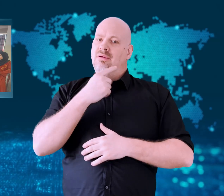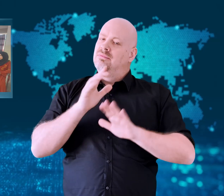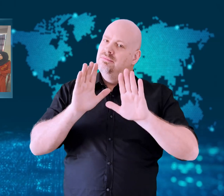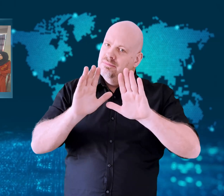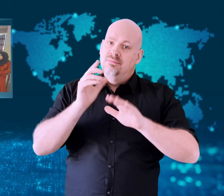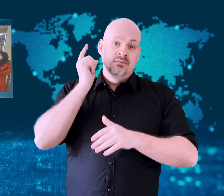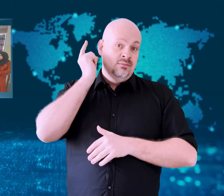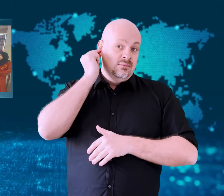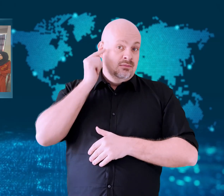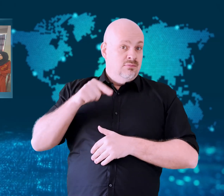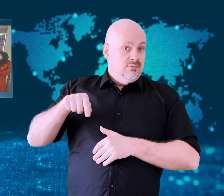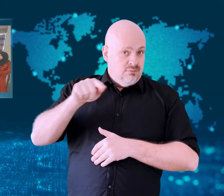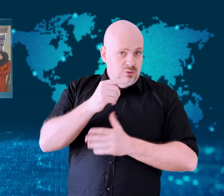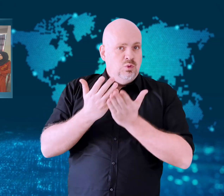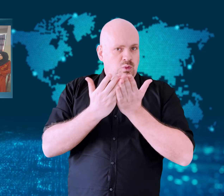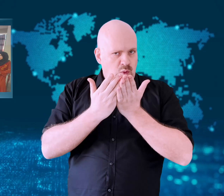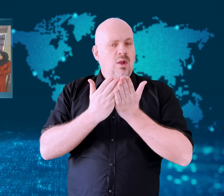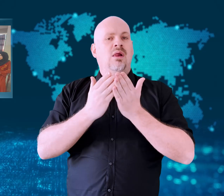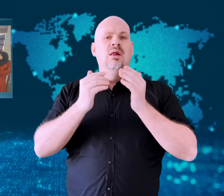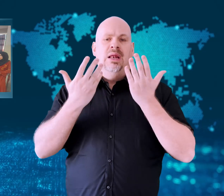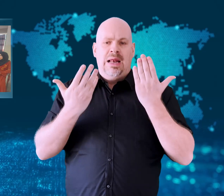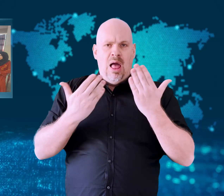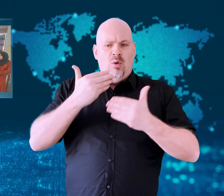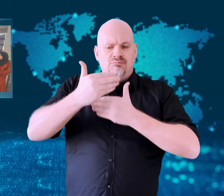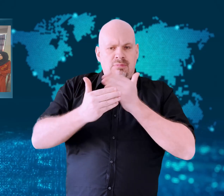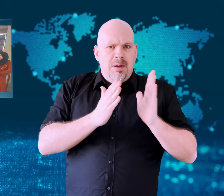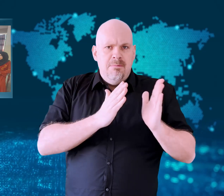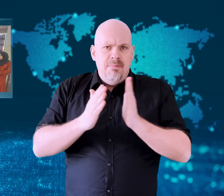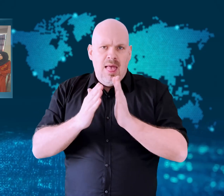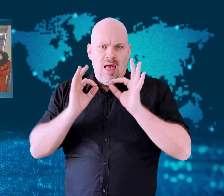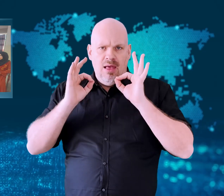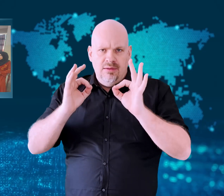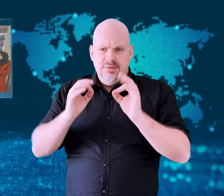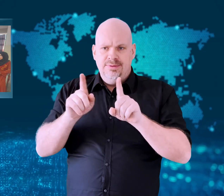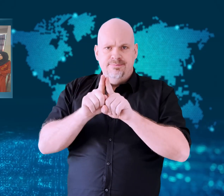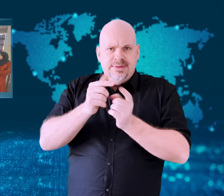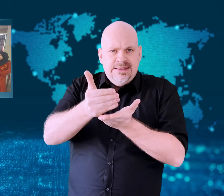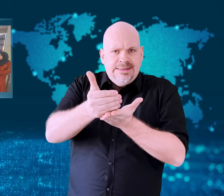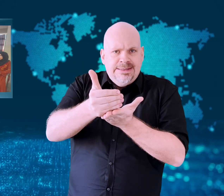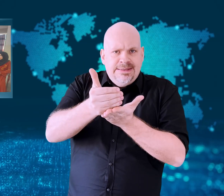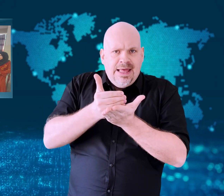The Taliban claims they are still preparing safe